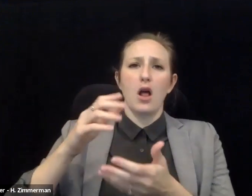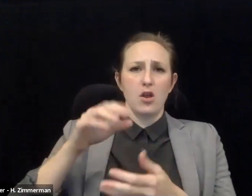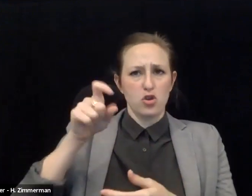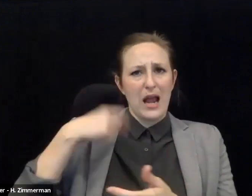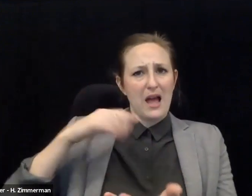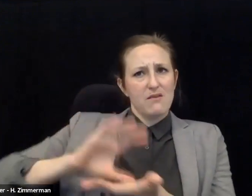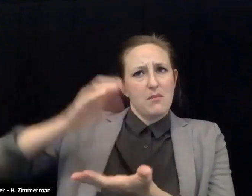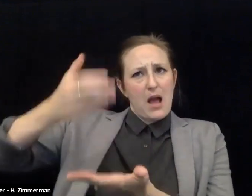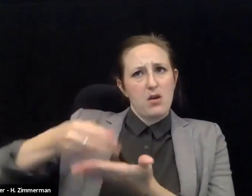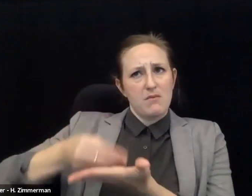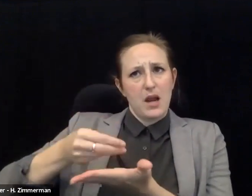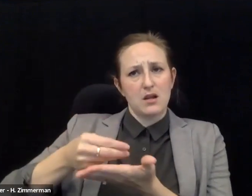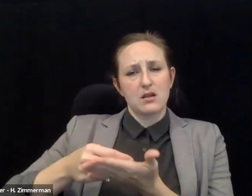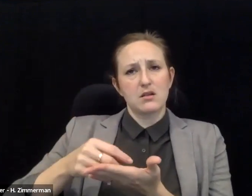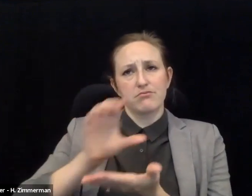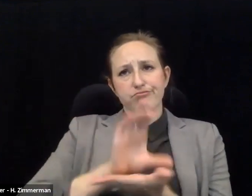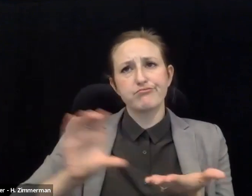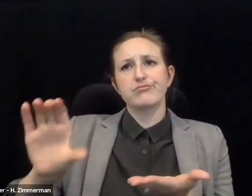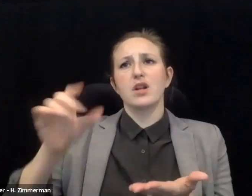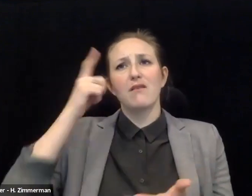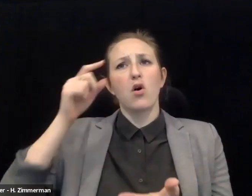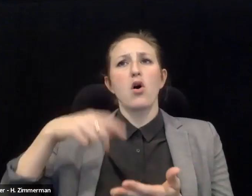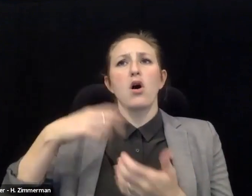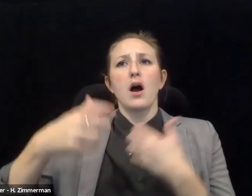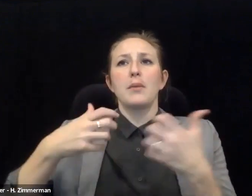So it's not having to necessarily come out of the program budget, but if you're also